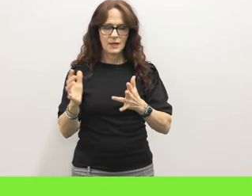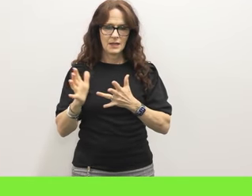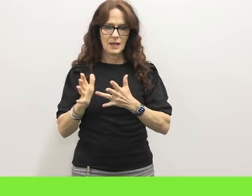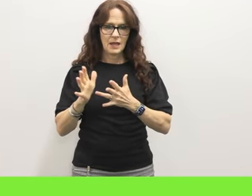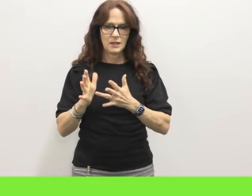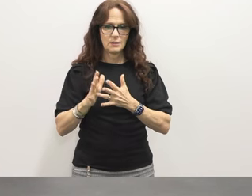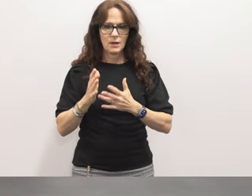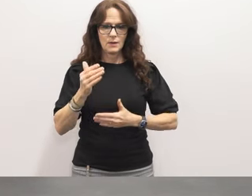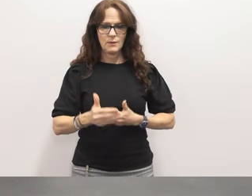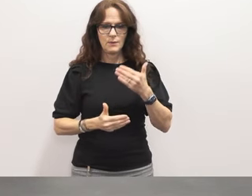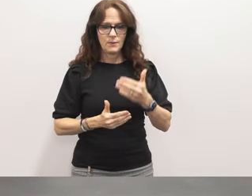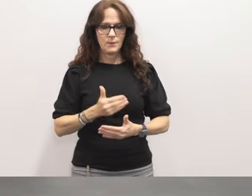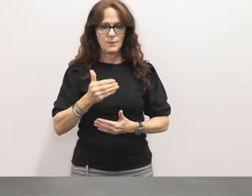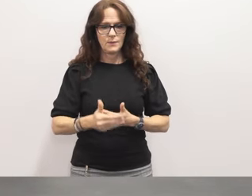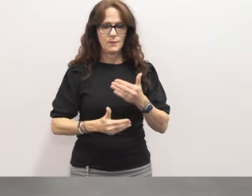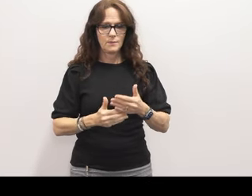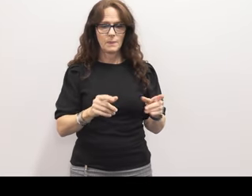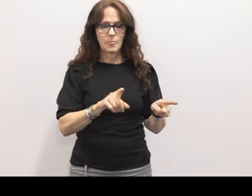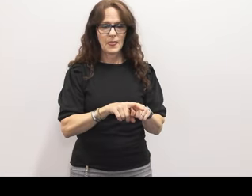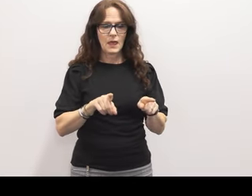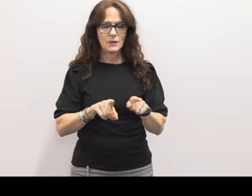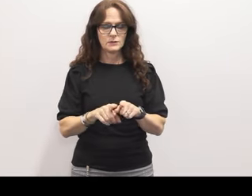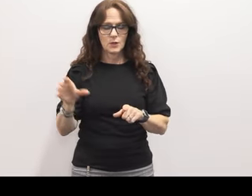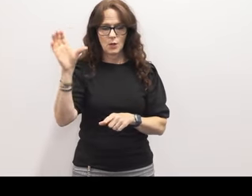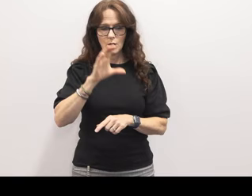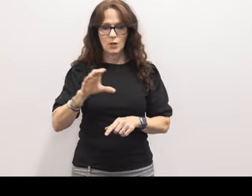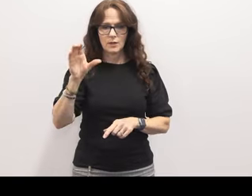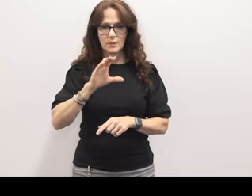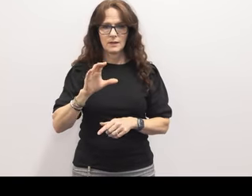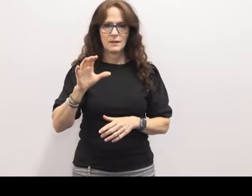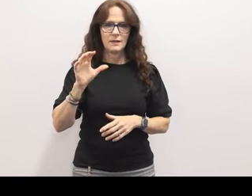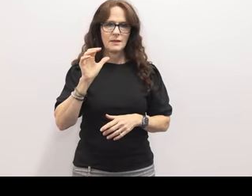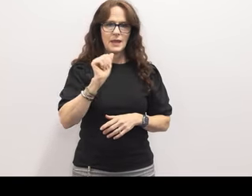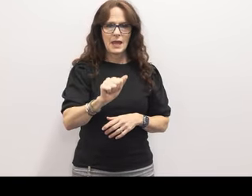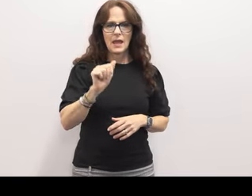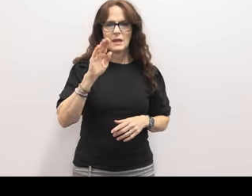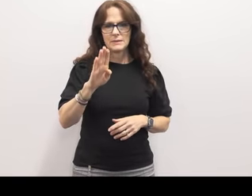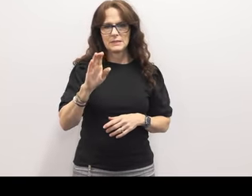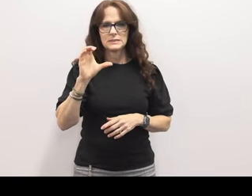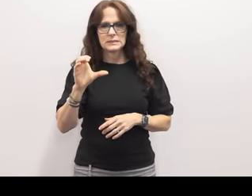And we're also looking at ninth grade the A, B, C rates for core classes.